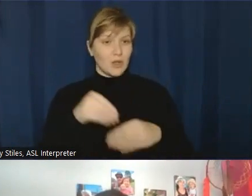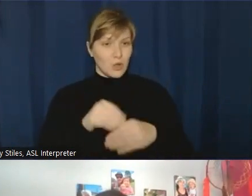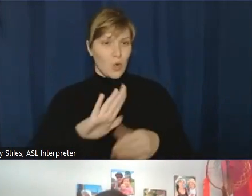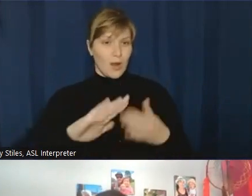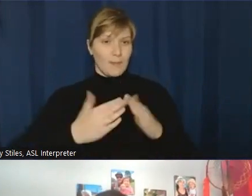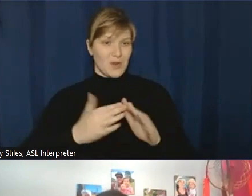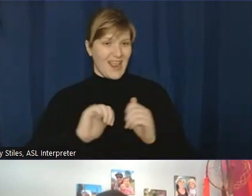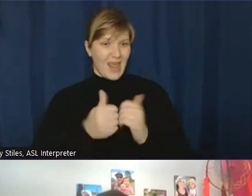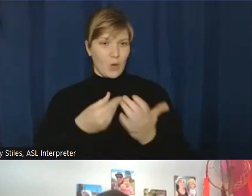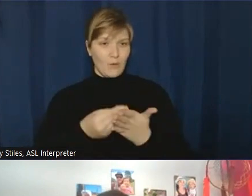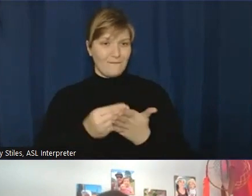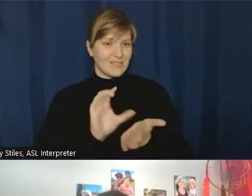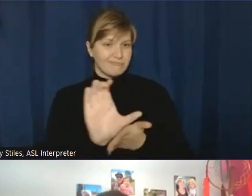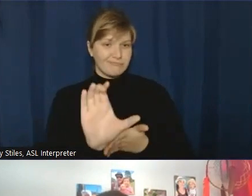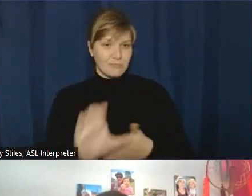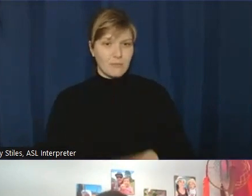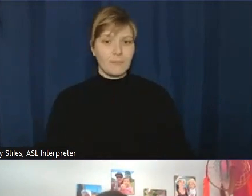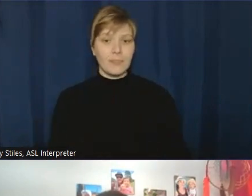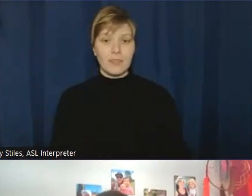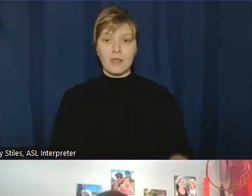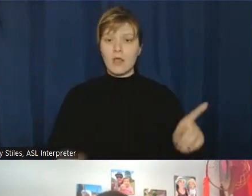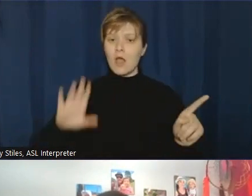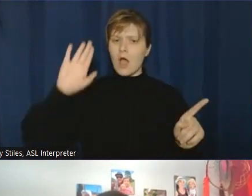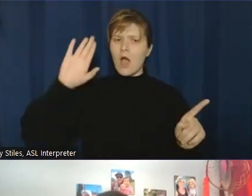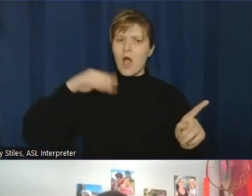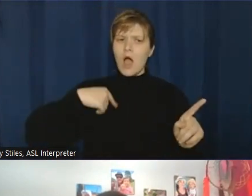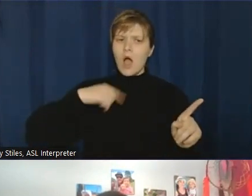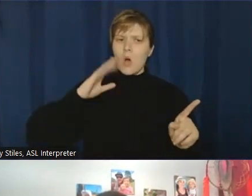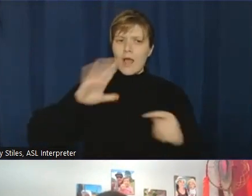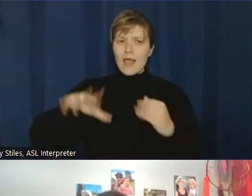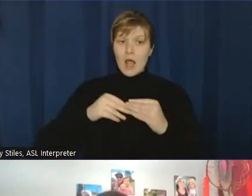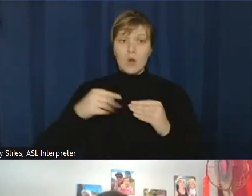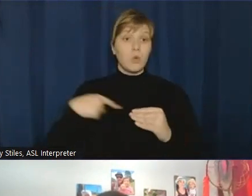I will add. We are a small community, and of course we partner with